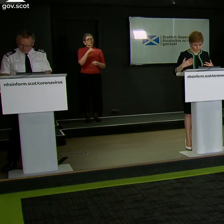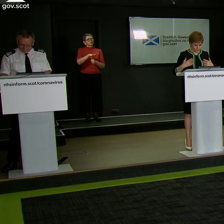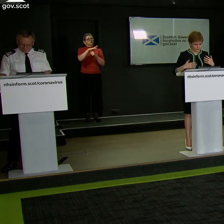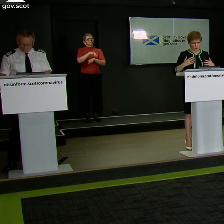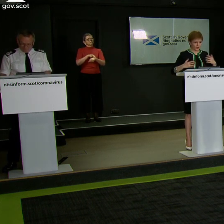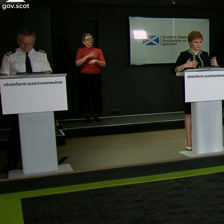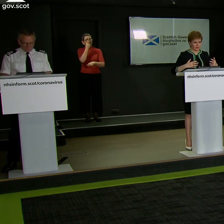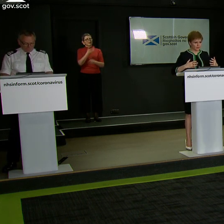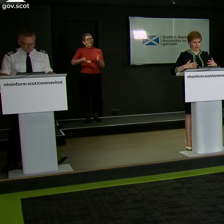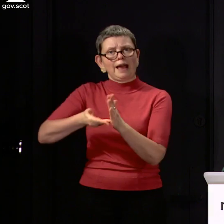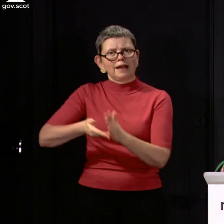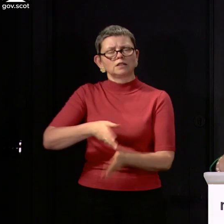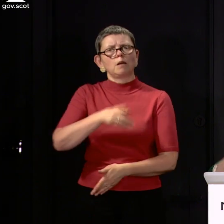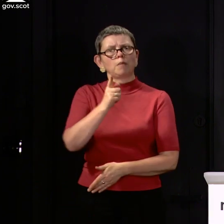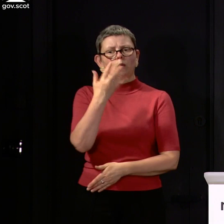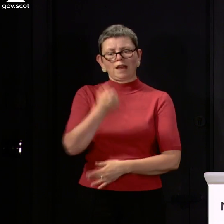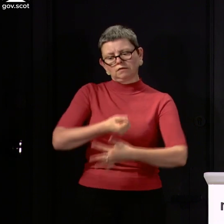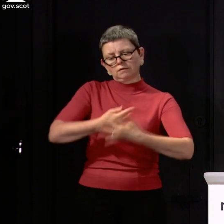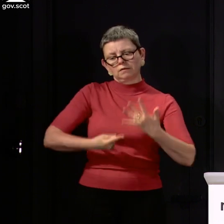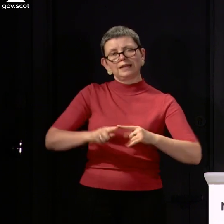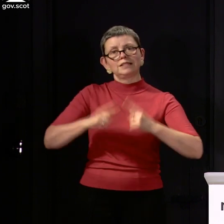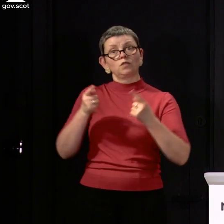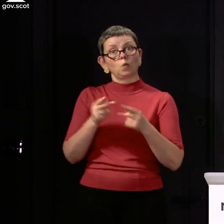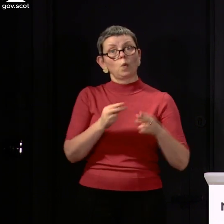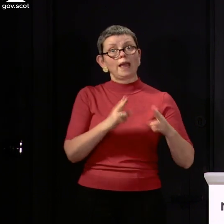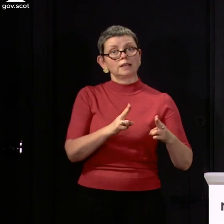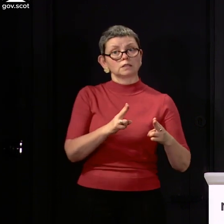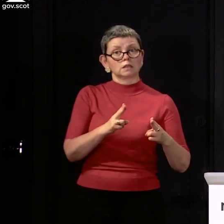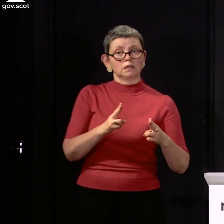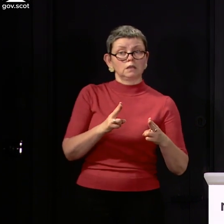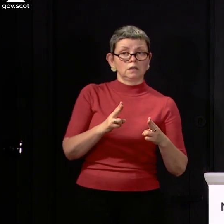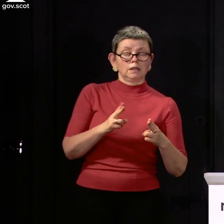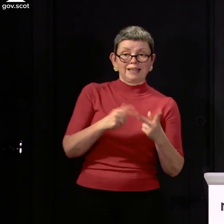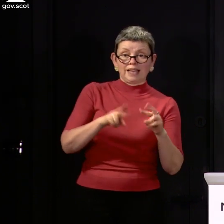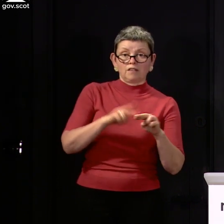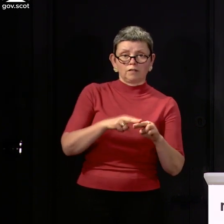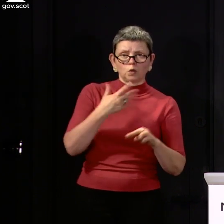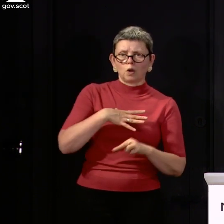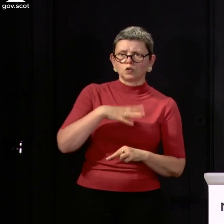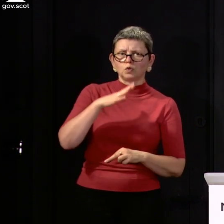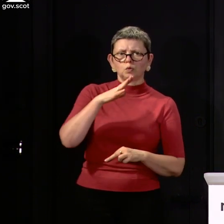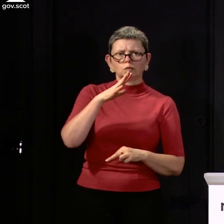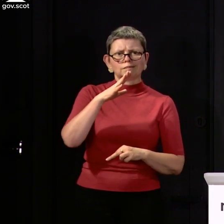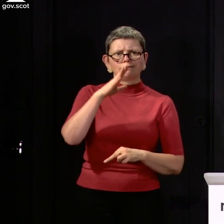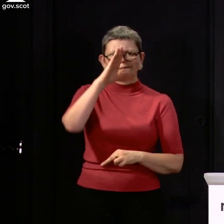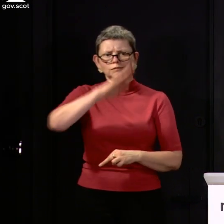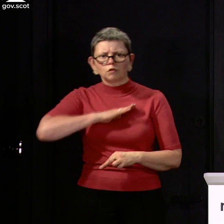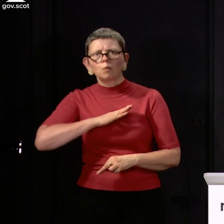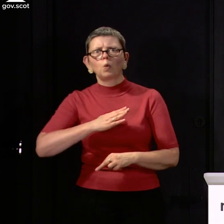look at a range of different ways in which we can support people who want to report domestic abuse and who may find it difficult to do so, particularly right now when they might